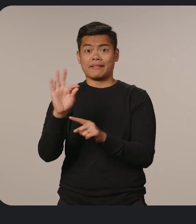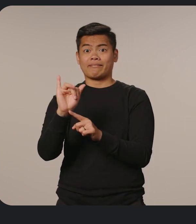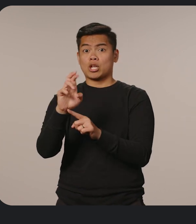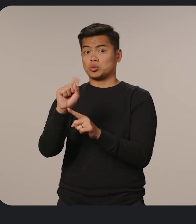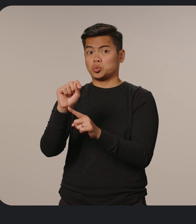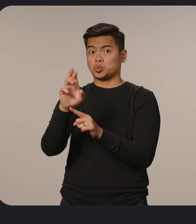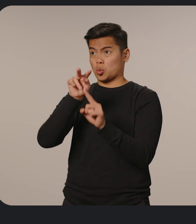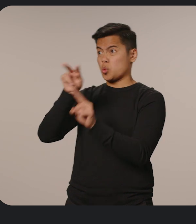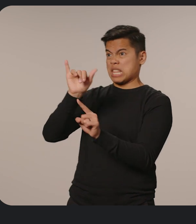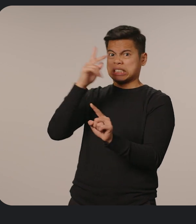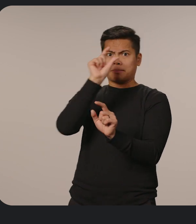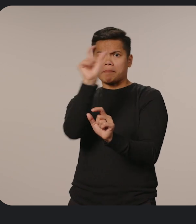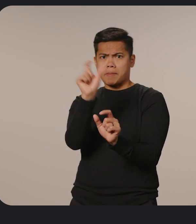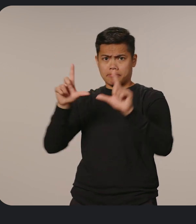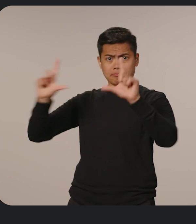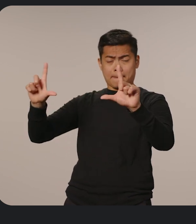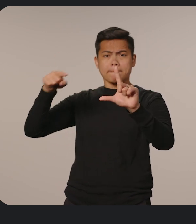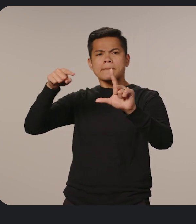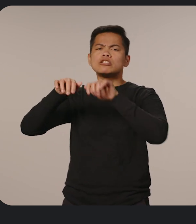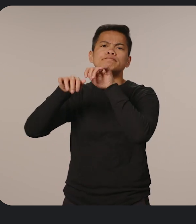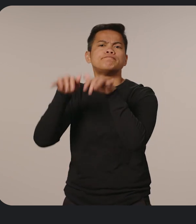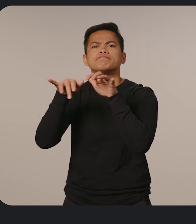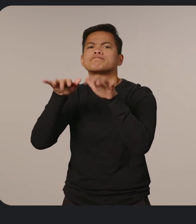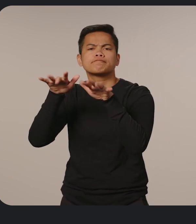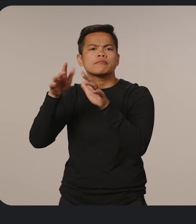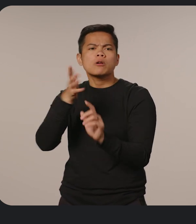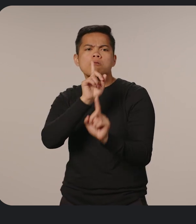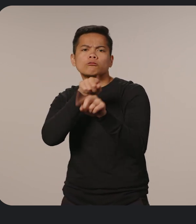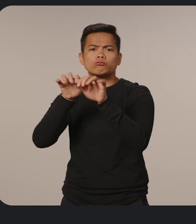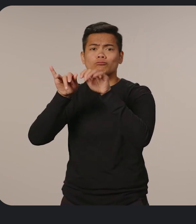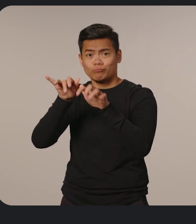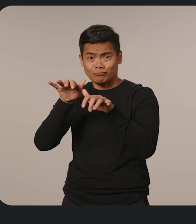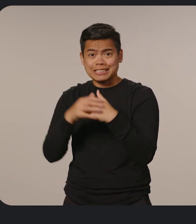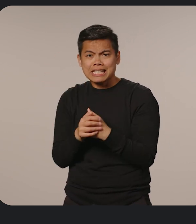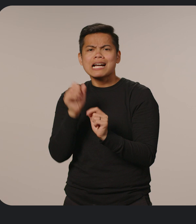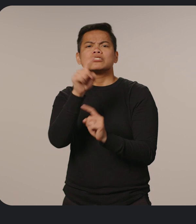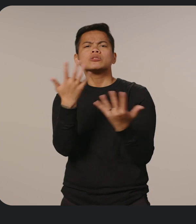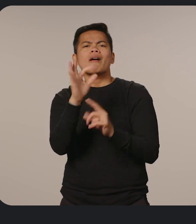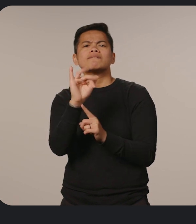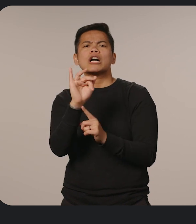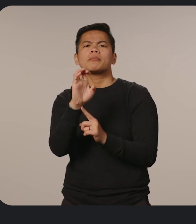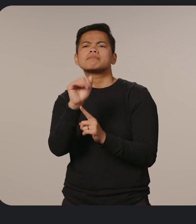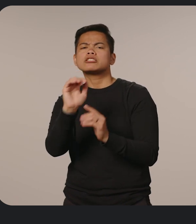and input our prompt here we're going to ask what are Firebase extensions